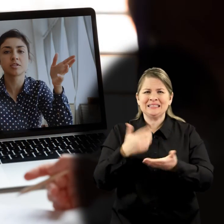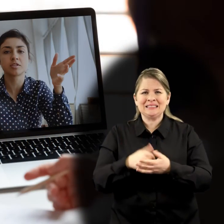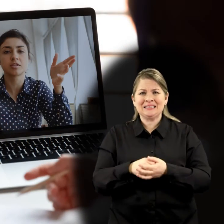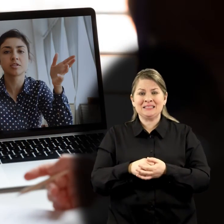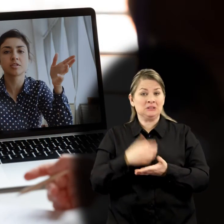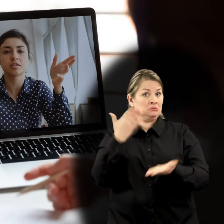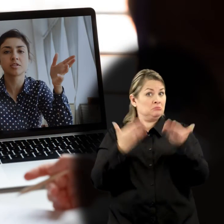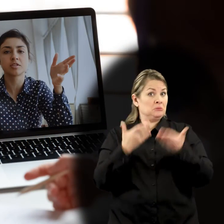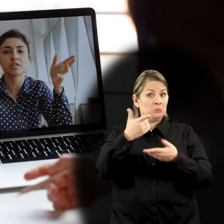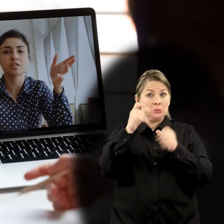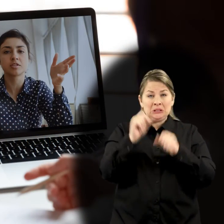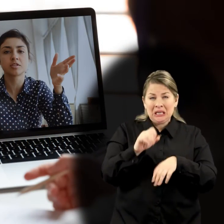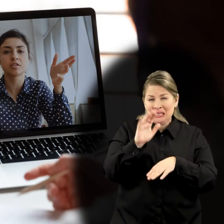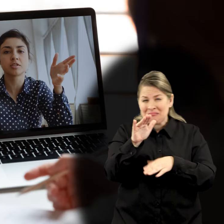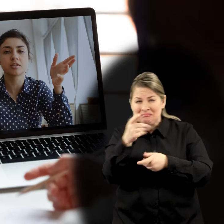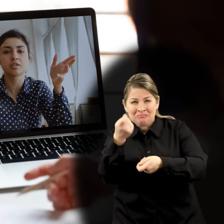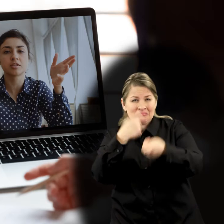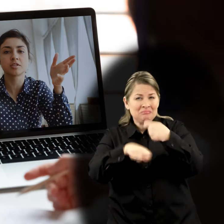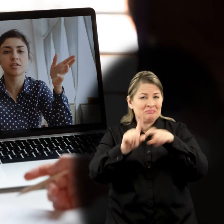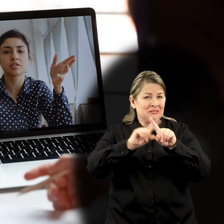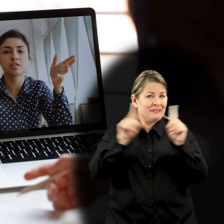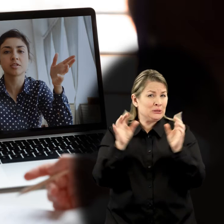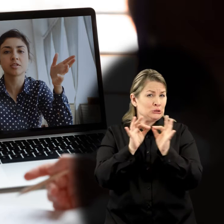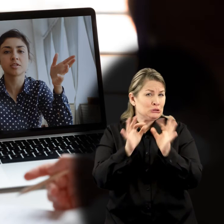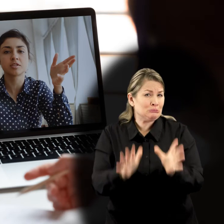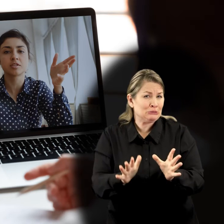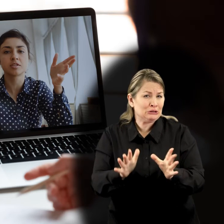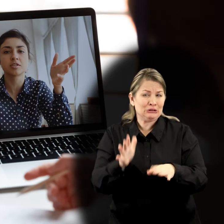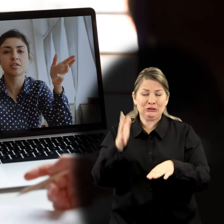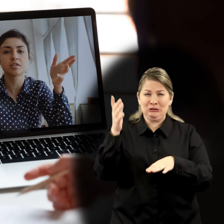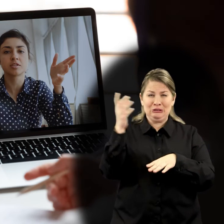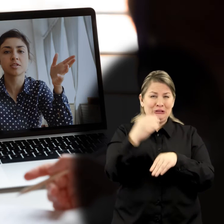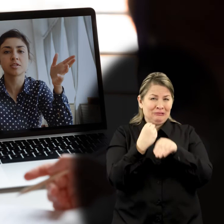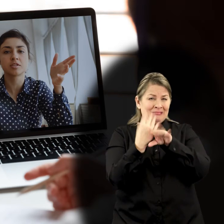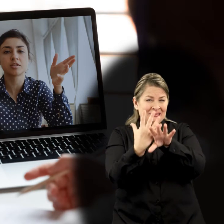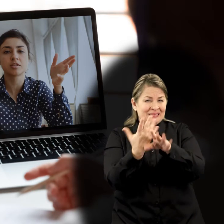if there is someone else on the referral agency team that can take over.